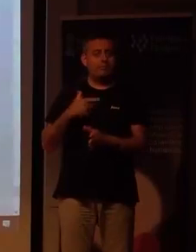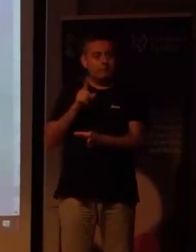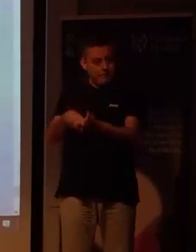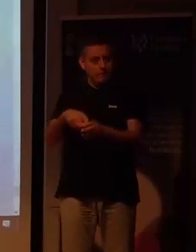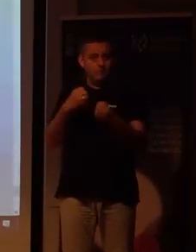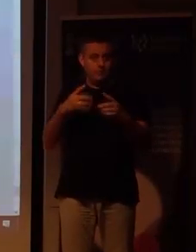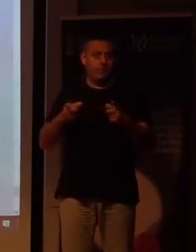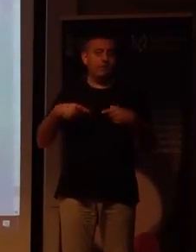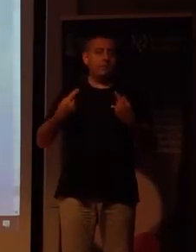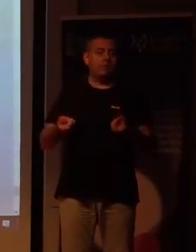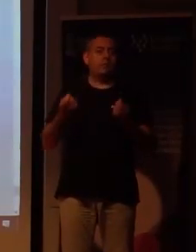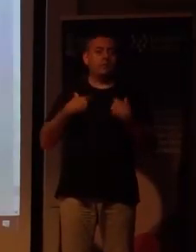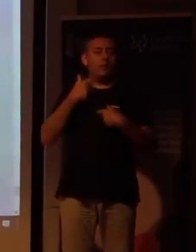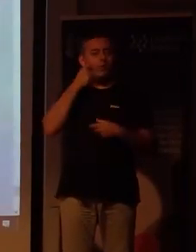will make us a little more human. Thank you so much.